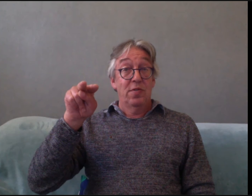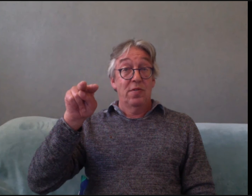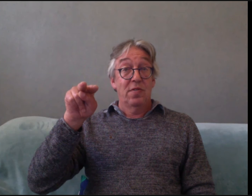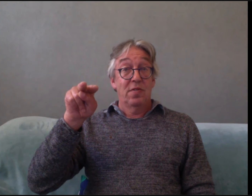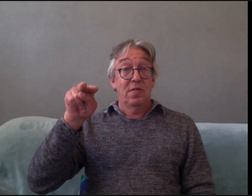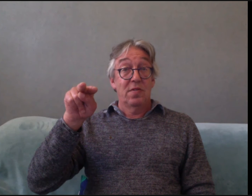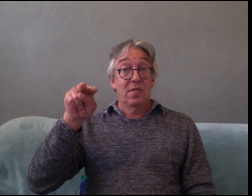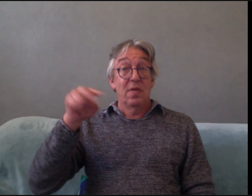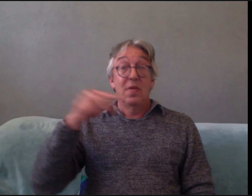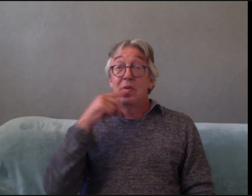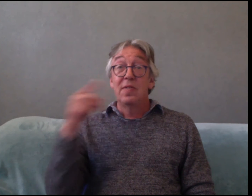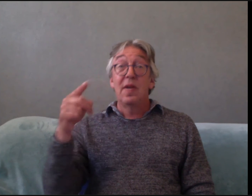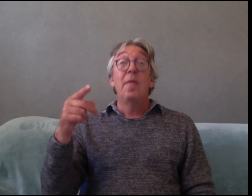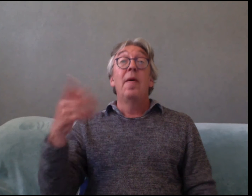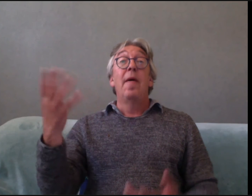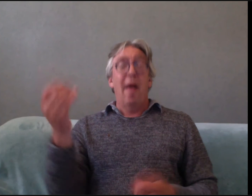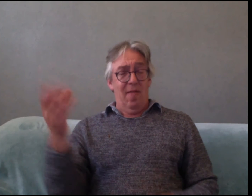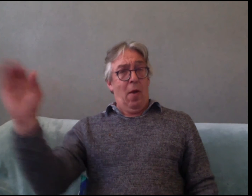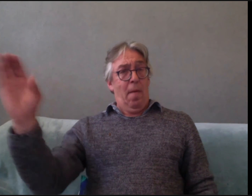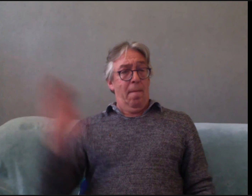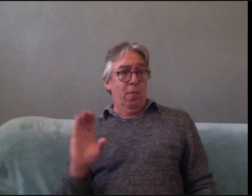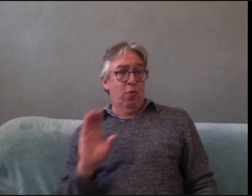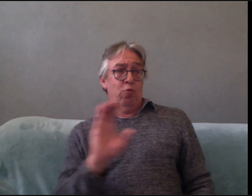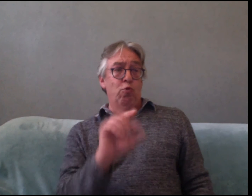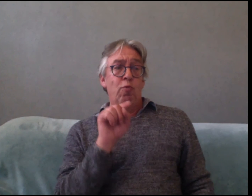but we have to postpone it to the next programming period.